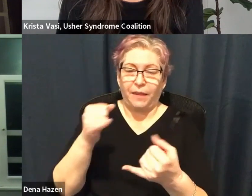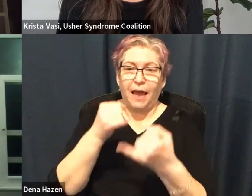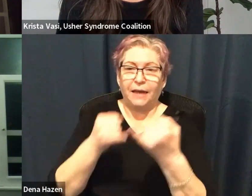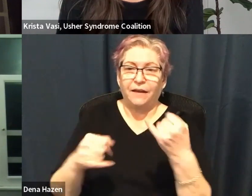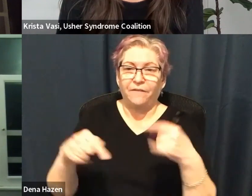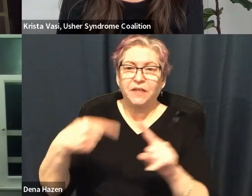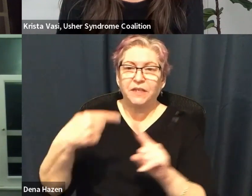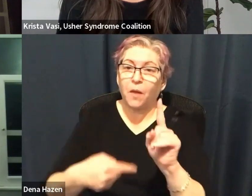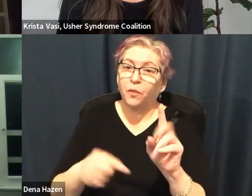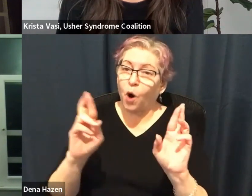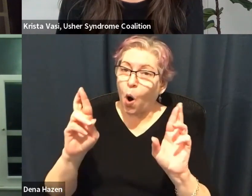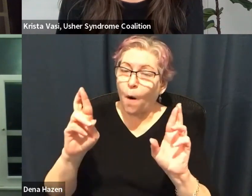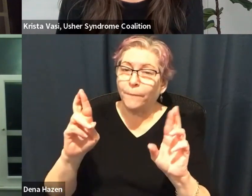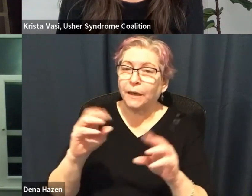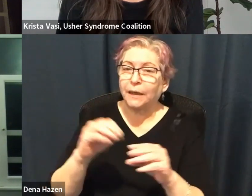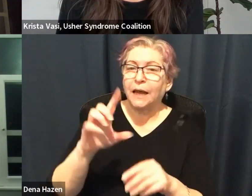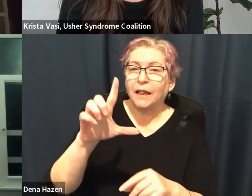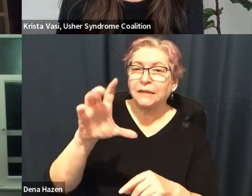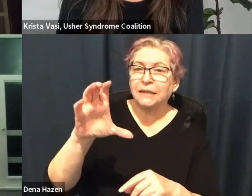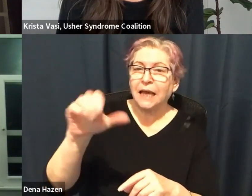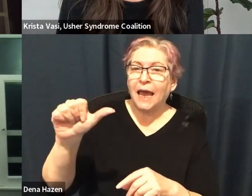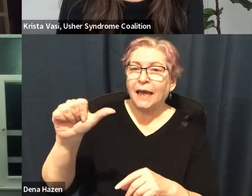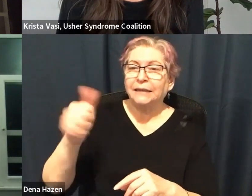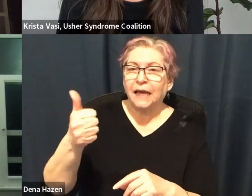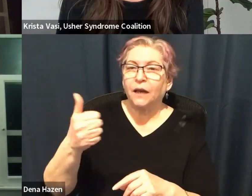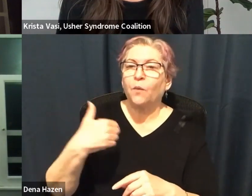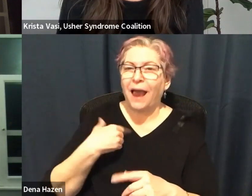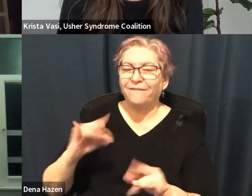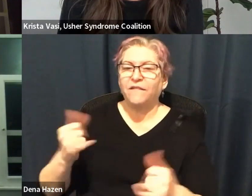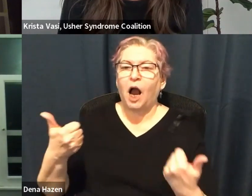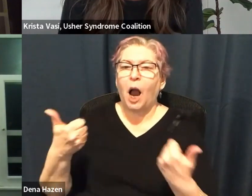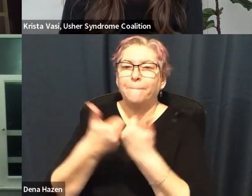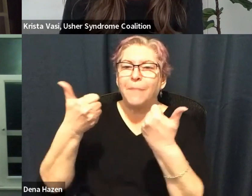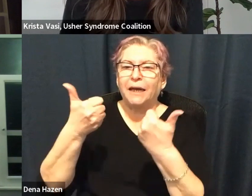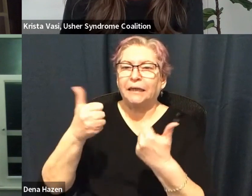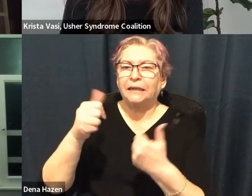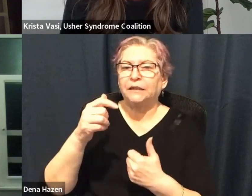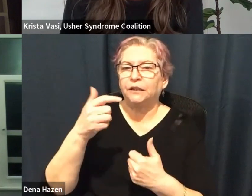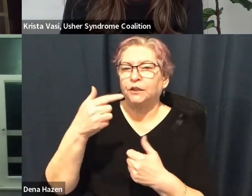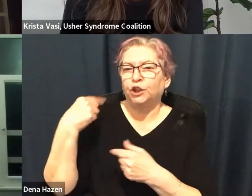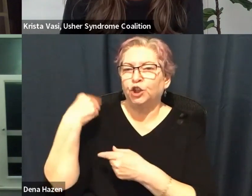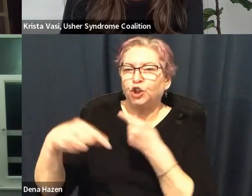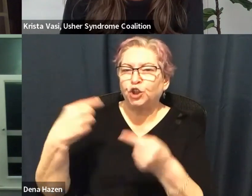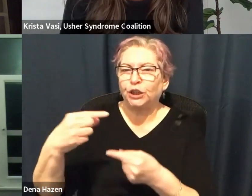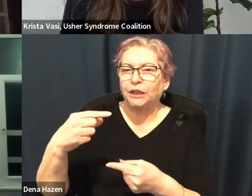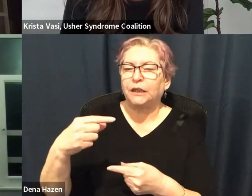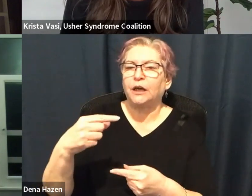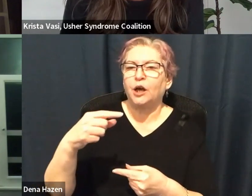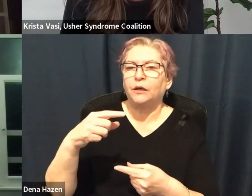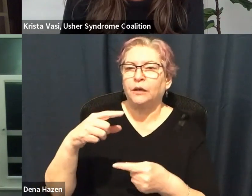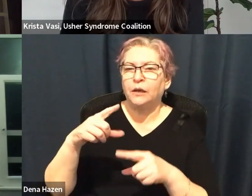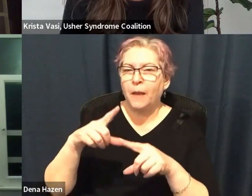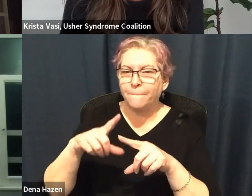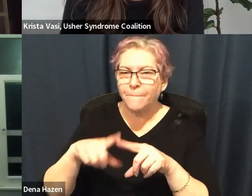we hope, in LCA10 there is a competitor, gene or DNA-based, and they did preclude individuals